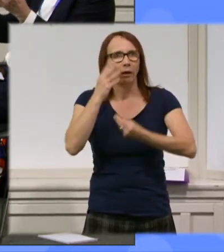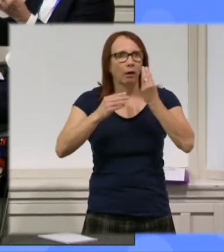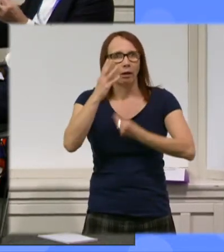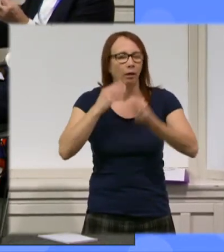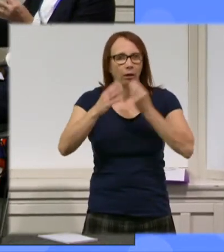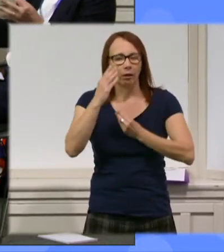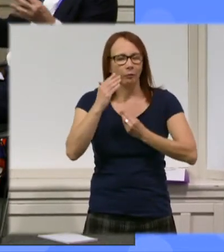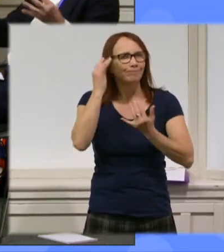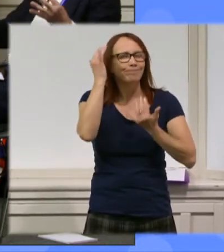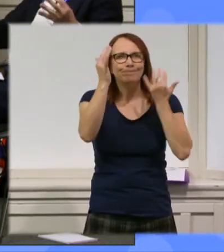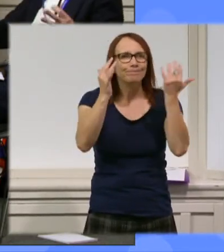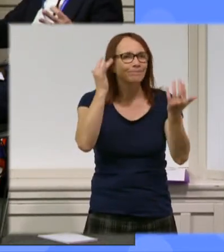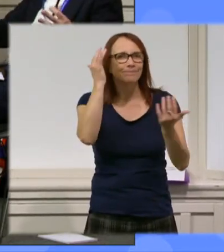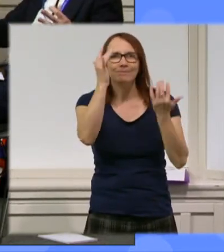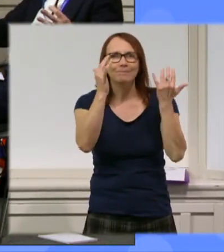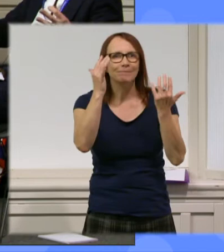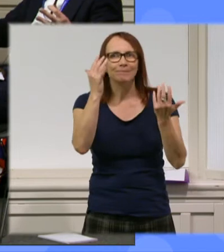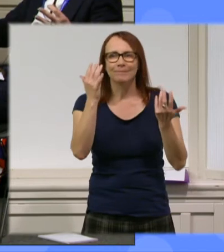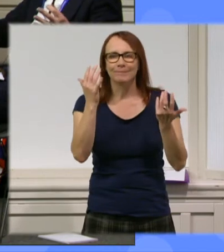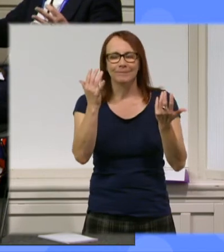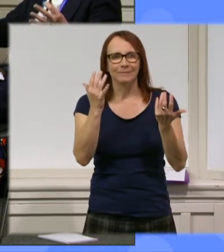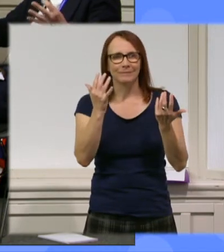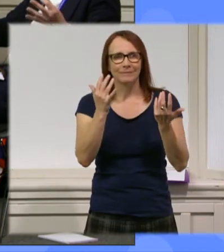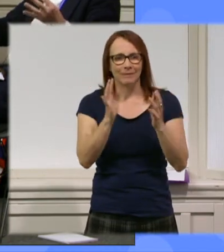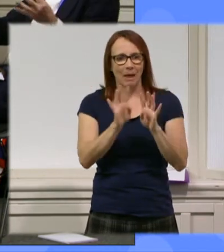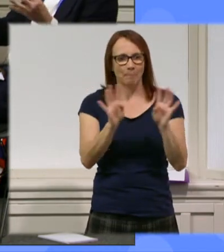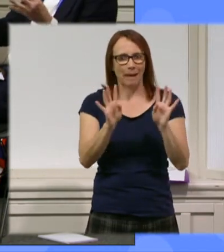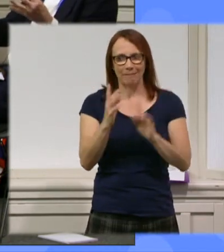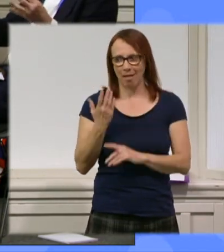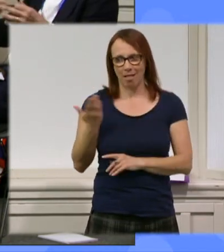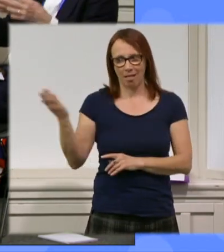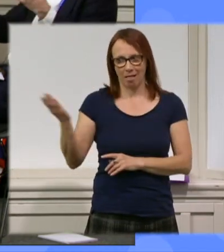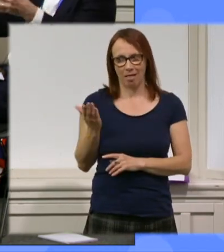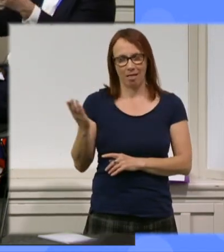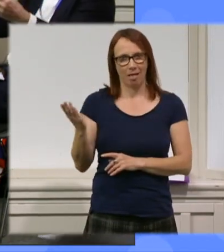to consider and the way in which each of these four politicians have delivered to